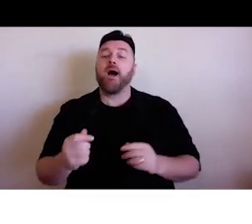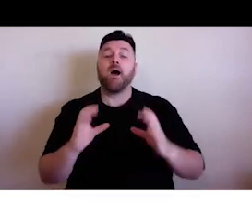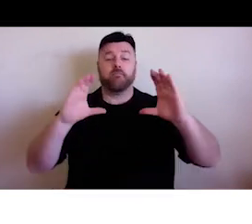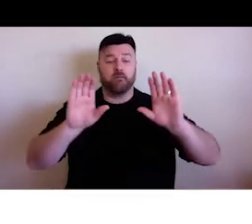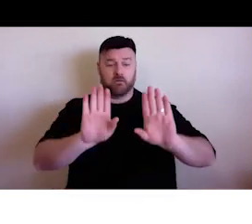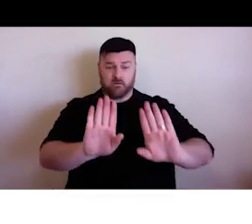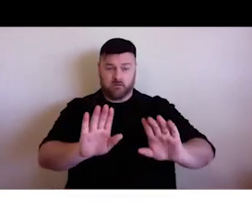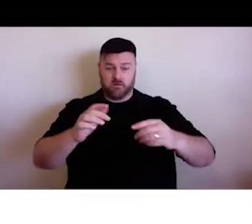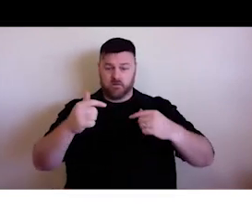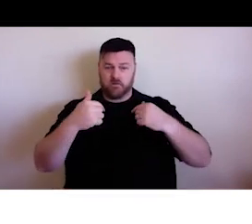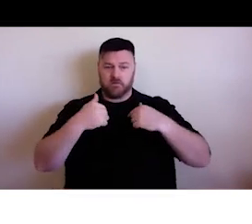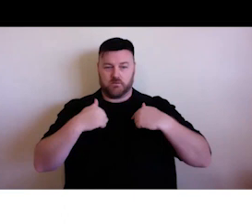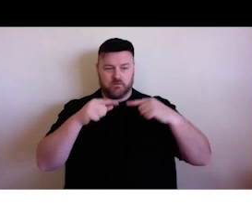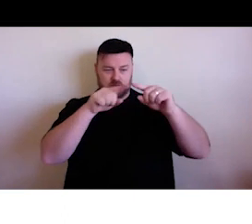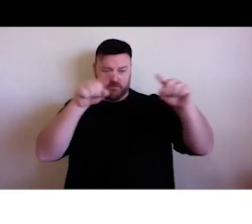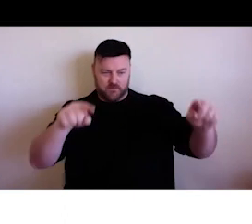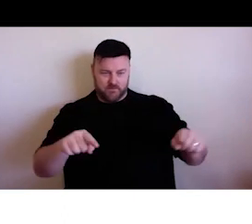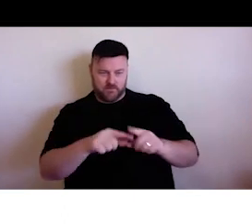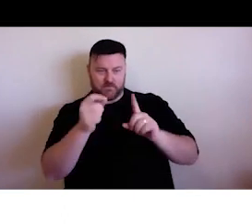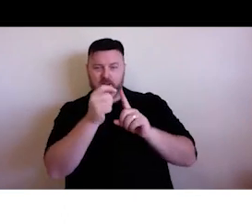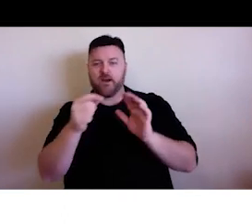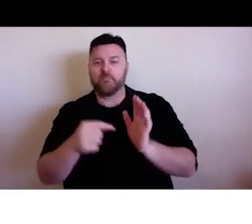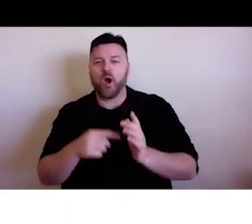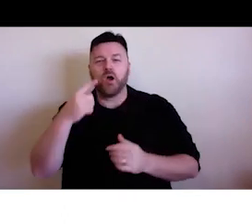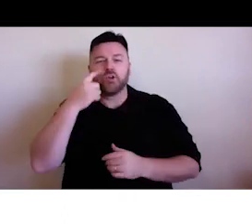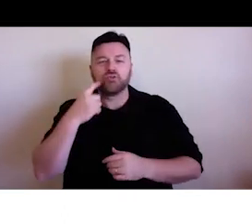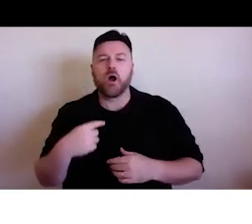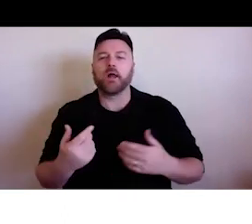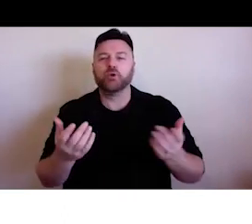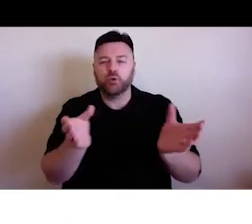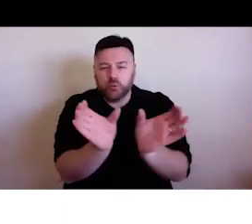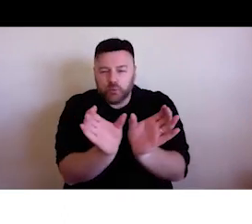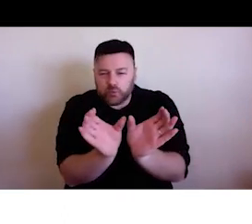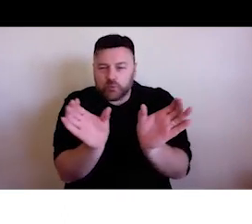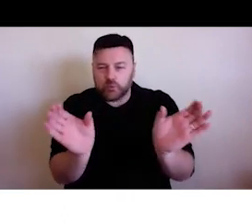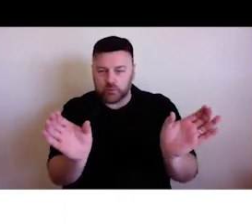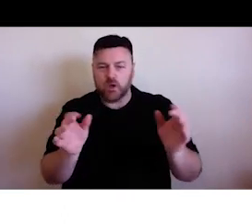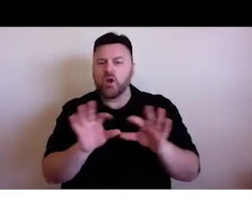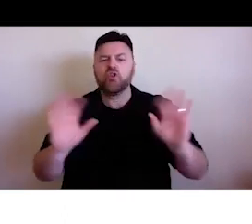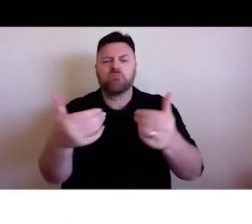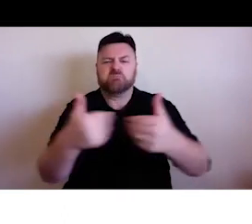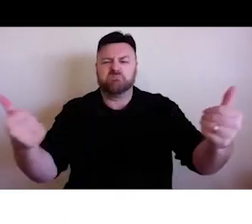and authority, not to split them apart into unrelated ideas but, in